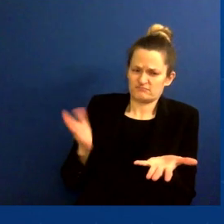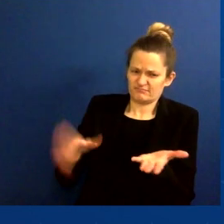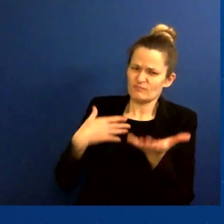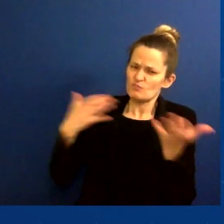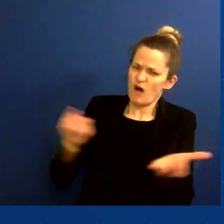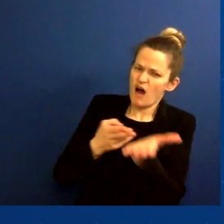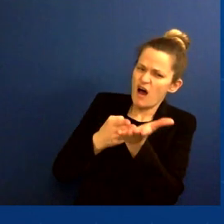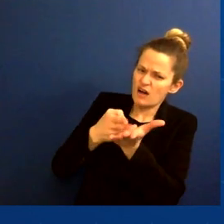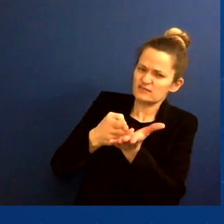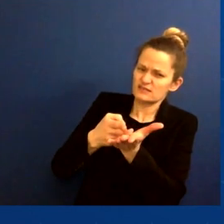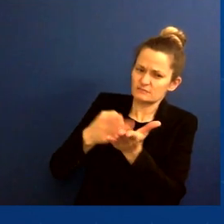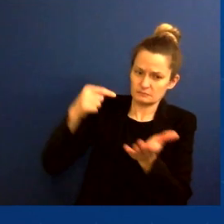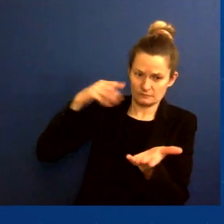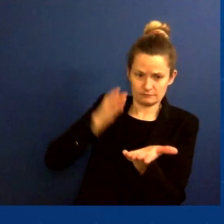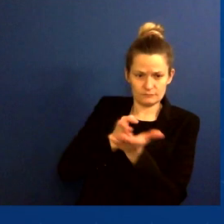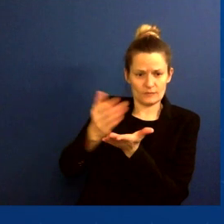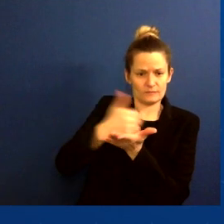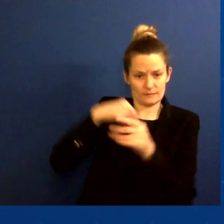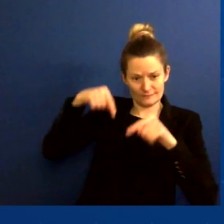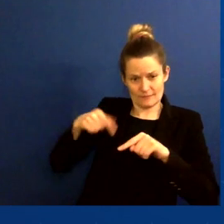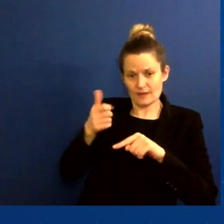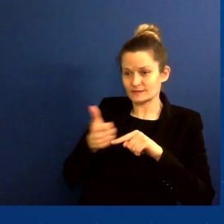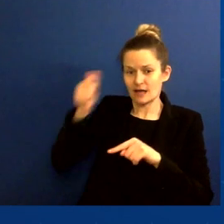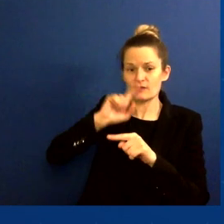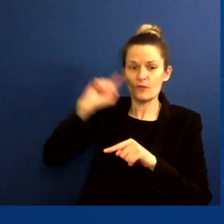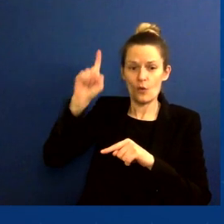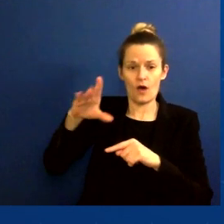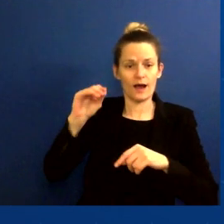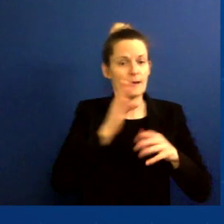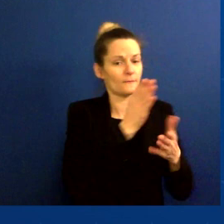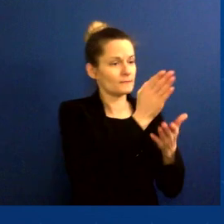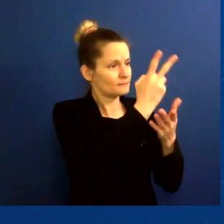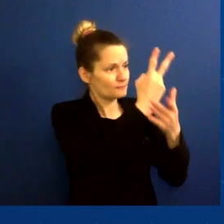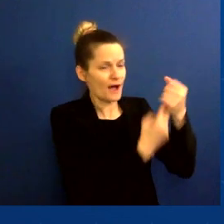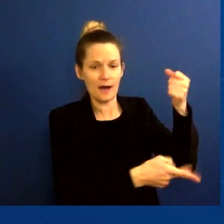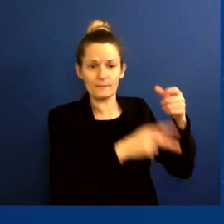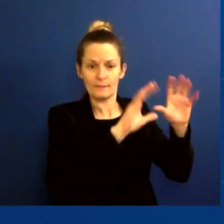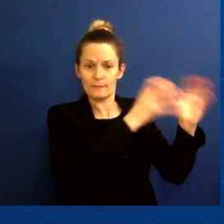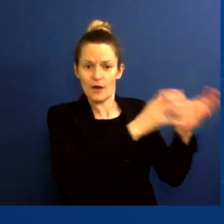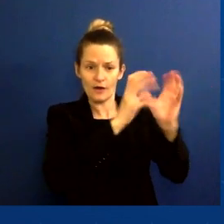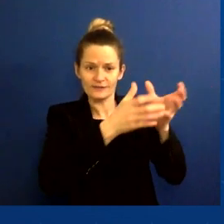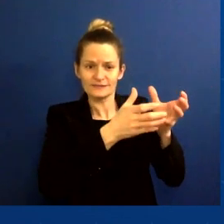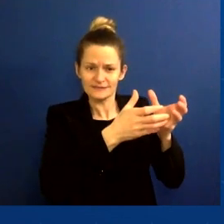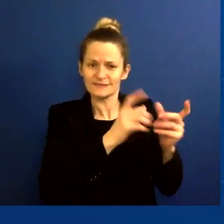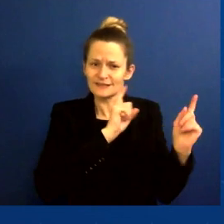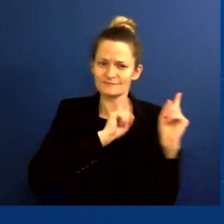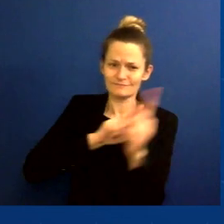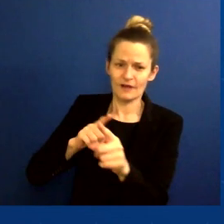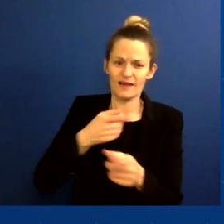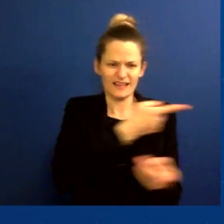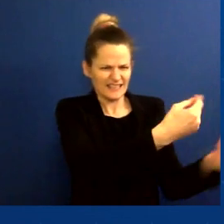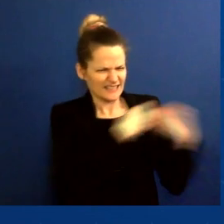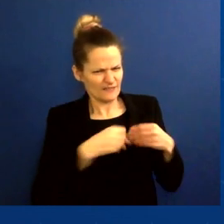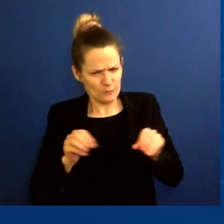the president has provided us all with the opportunity to create millions of good paying jobs, union jobs and construction projects